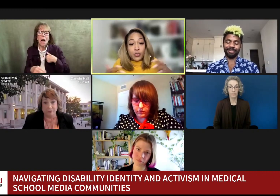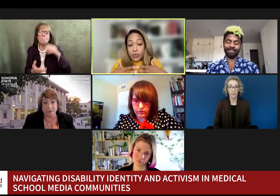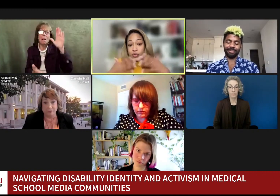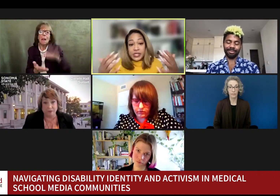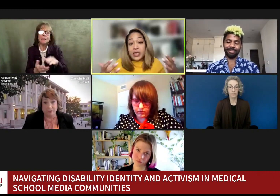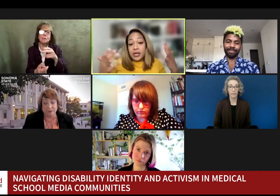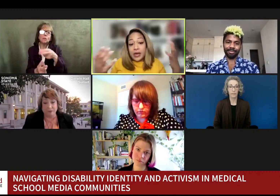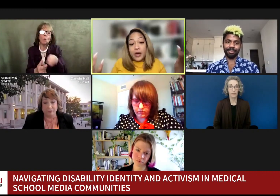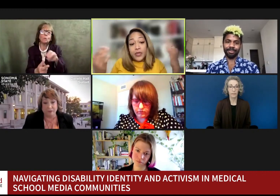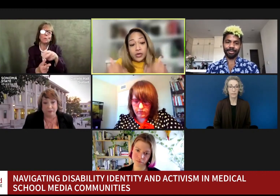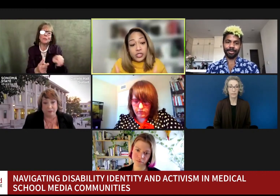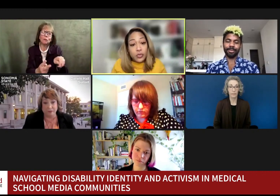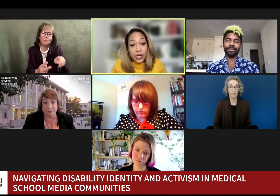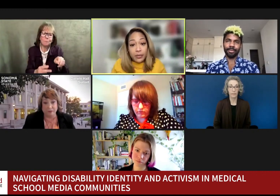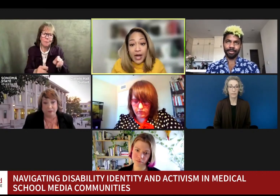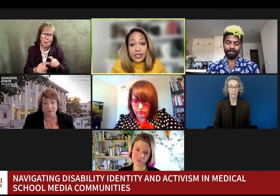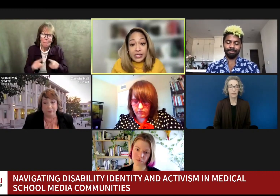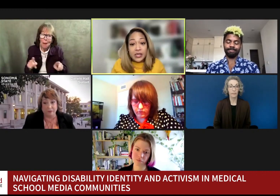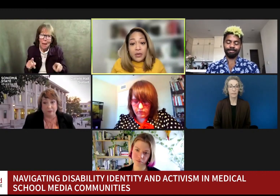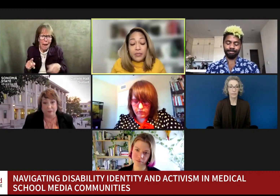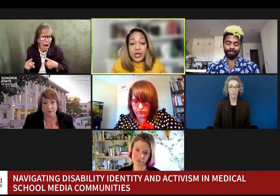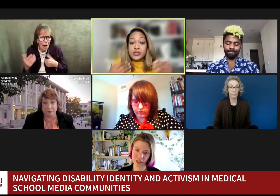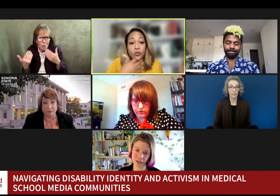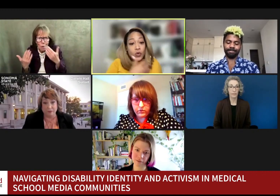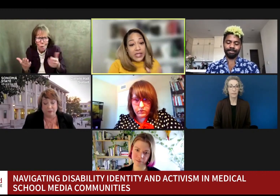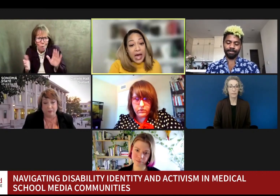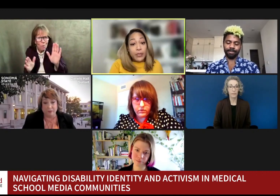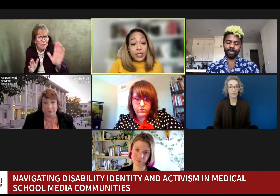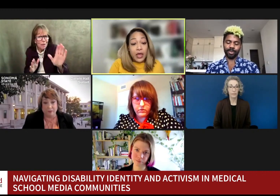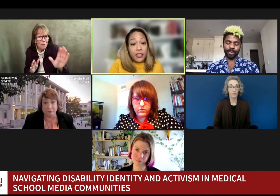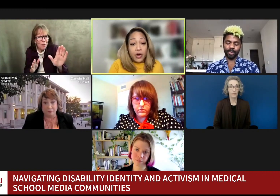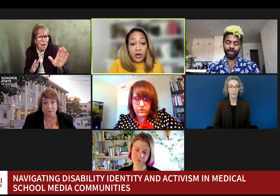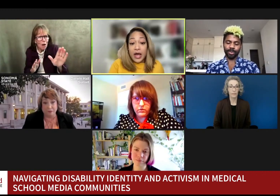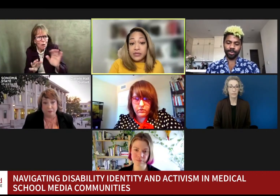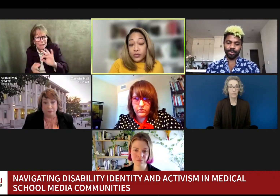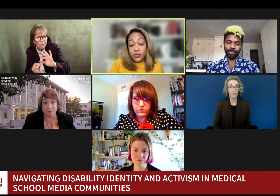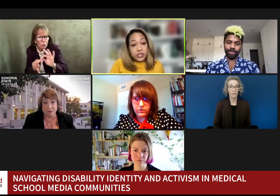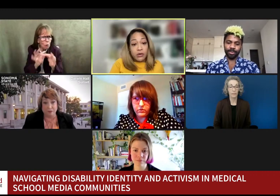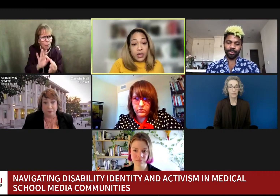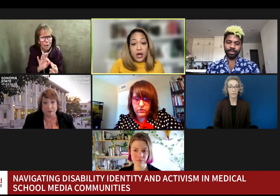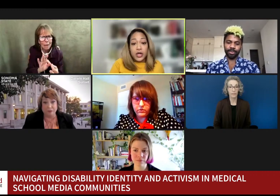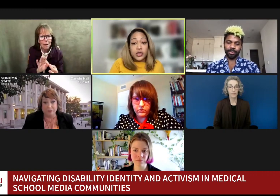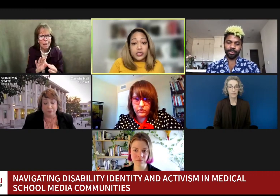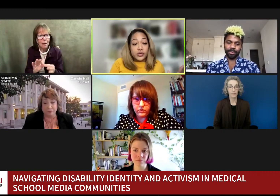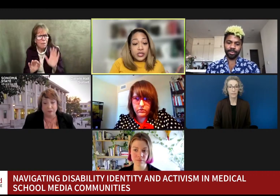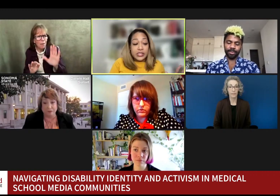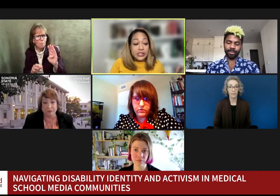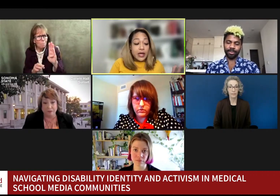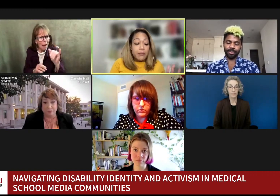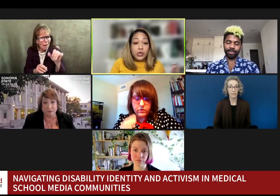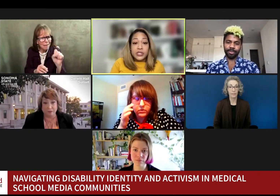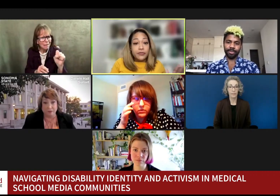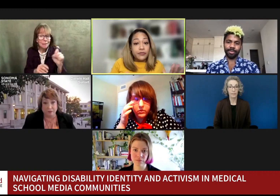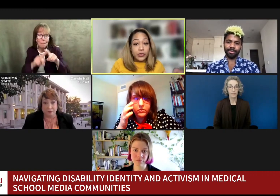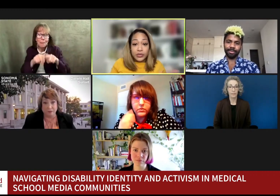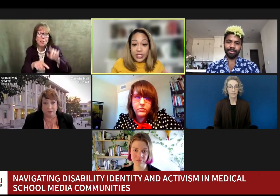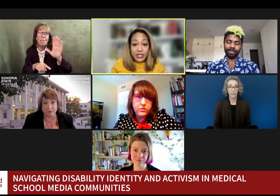and how they're interpreting bias based on what's happening in their lives and what's going on. So this is multifold.